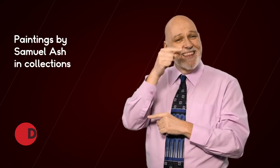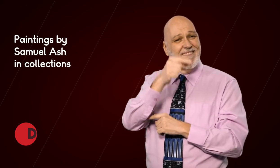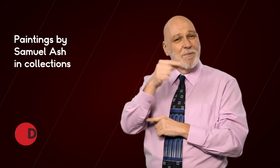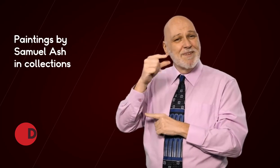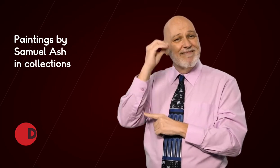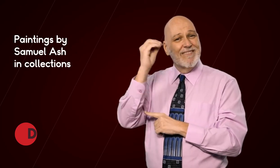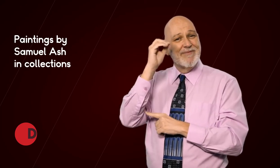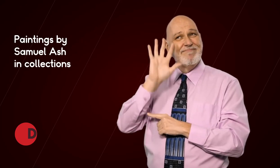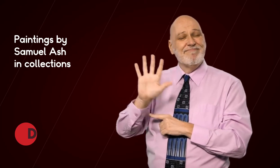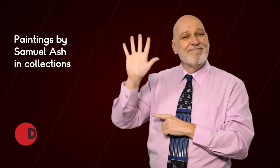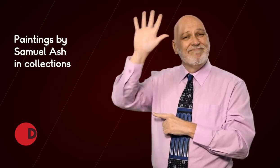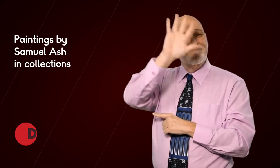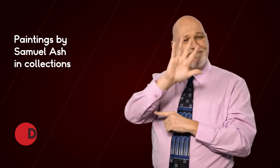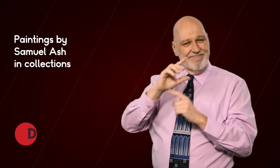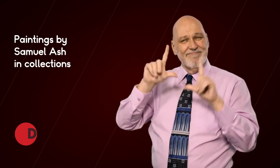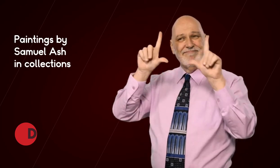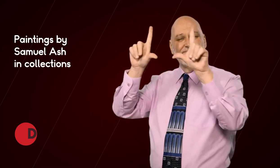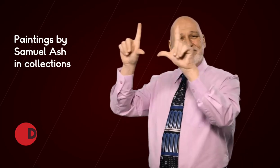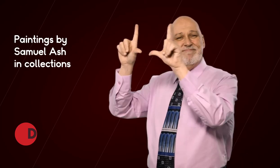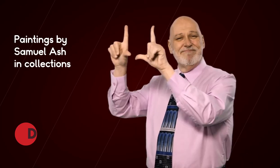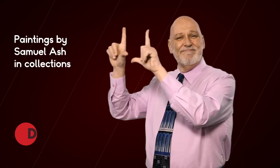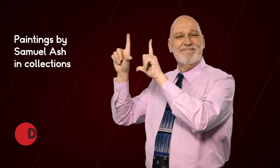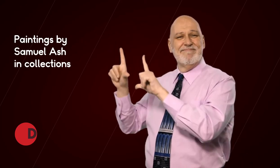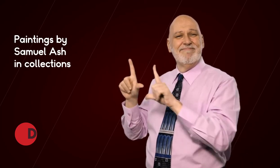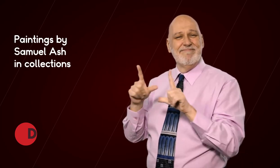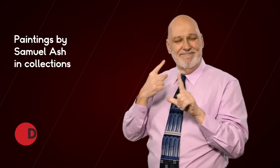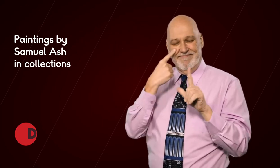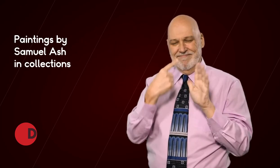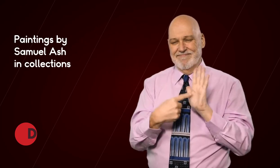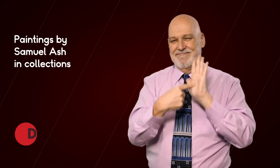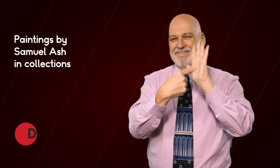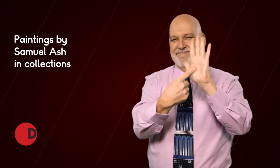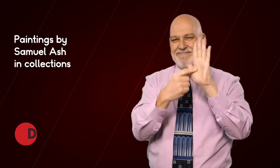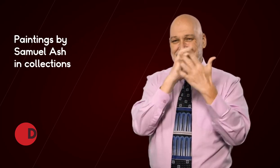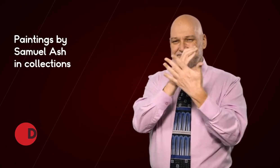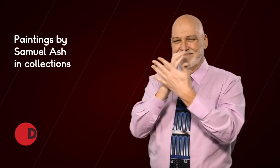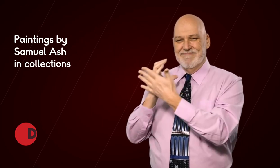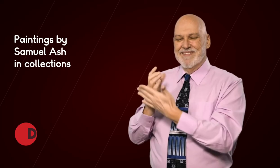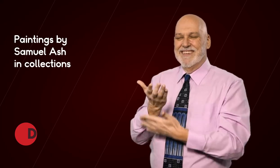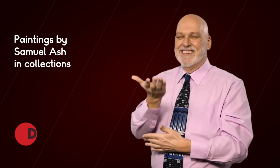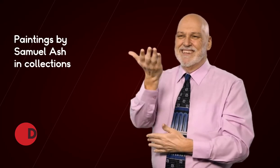Government of Ontario.